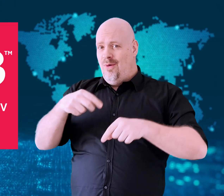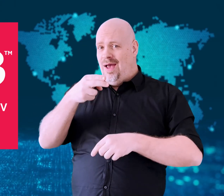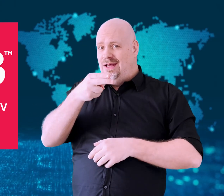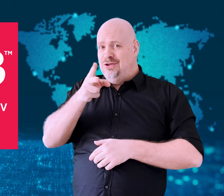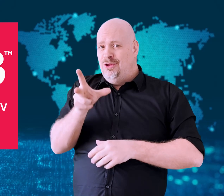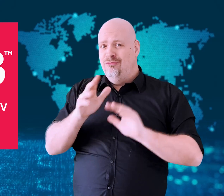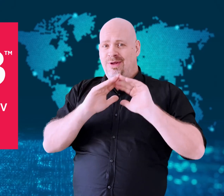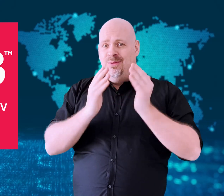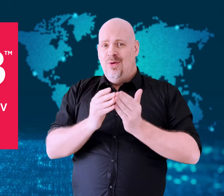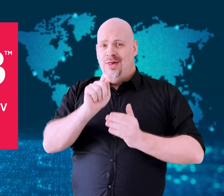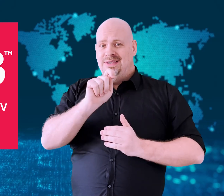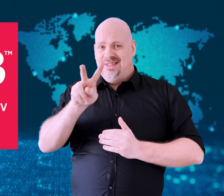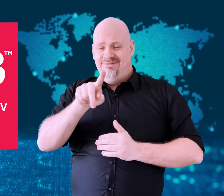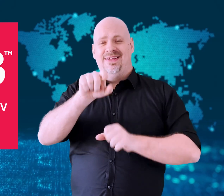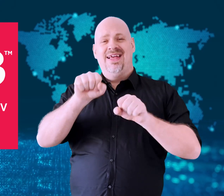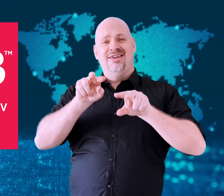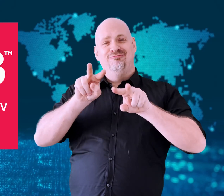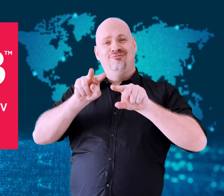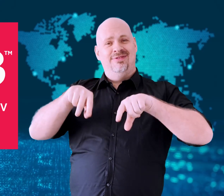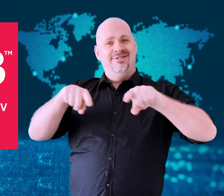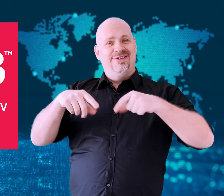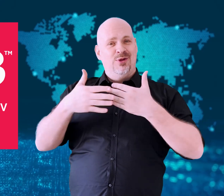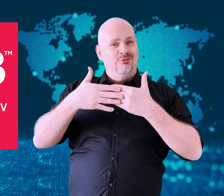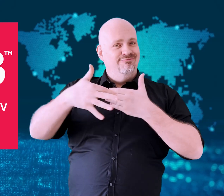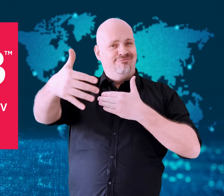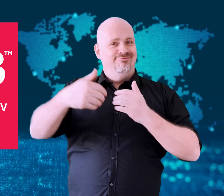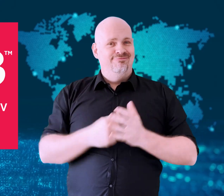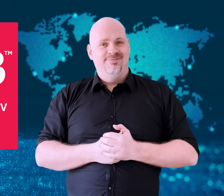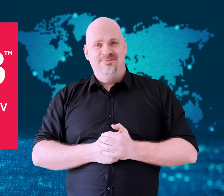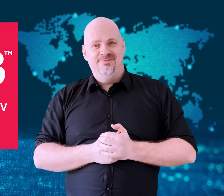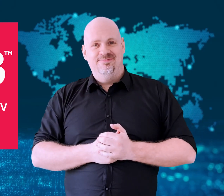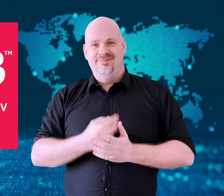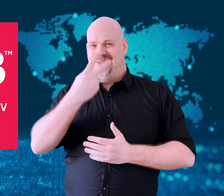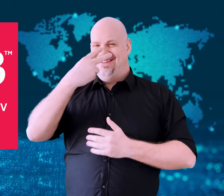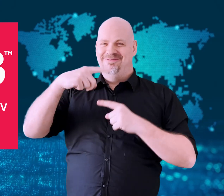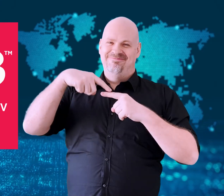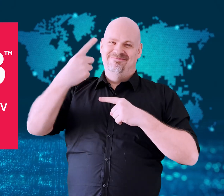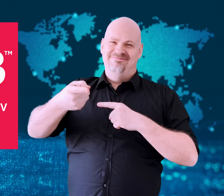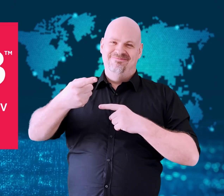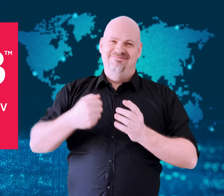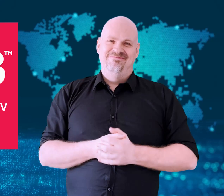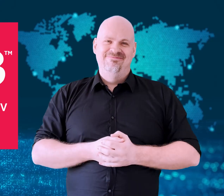and follow H3 World TV to get new video updates! See you next time!